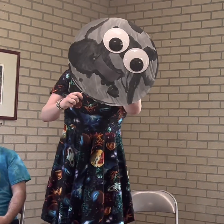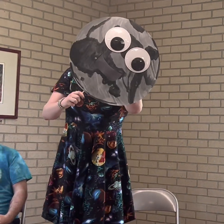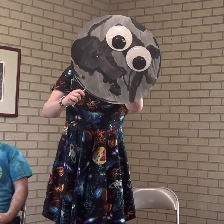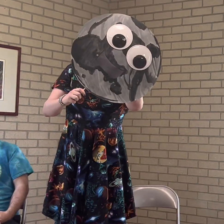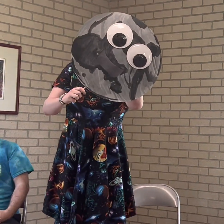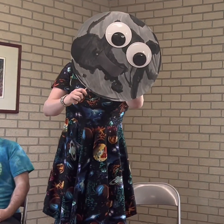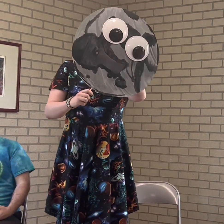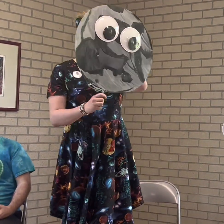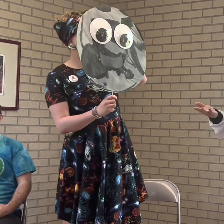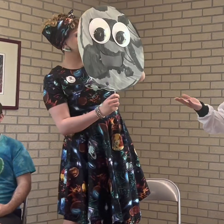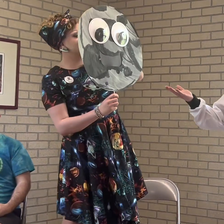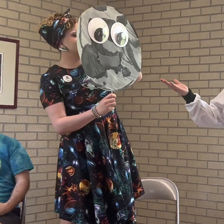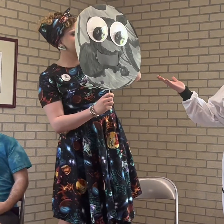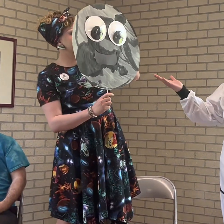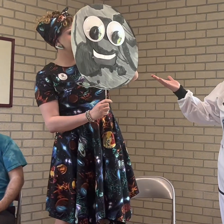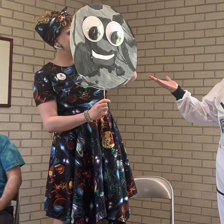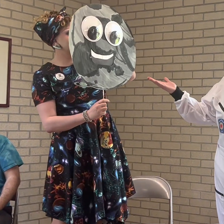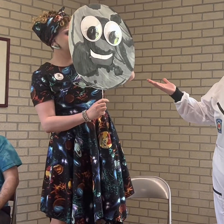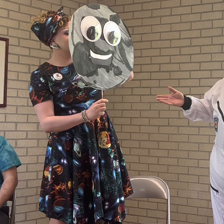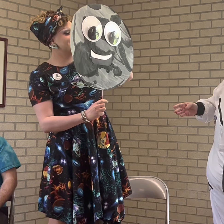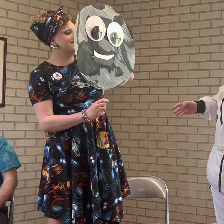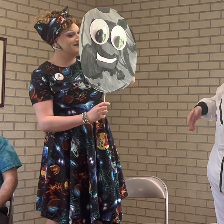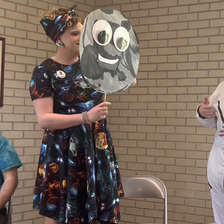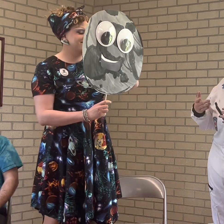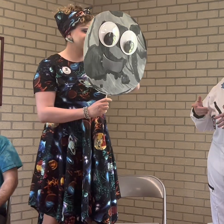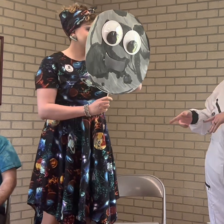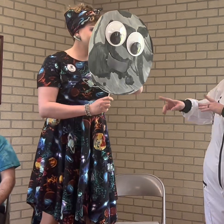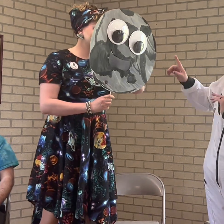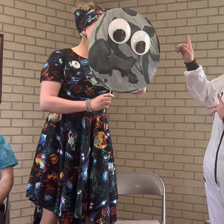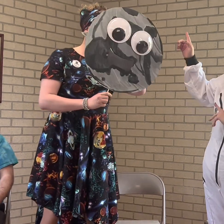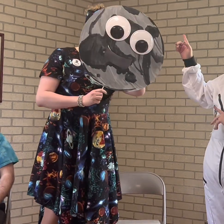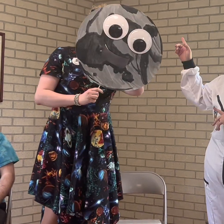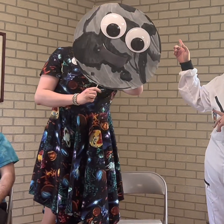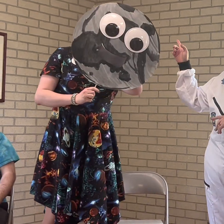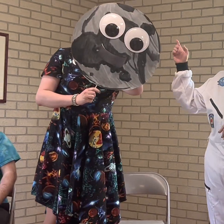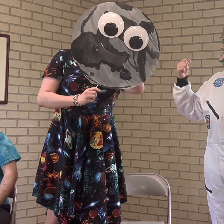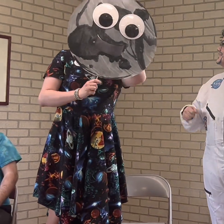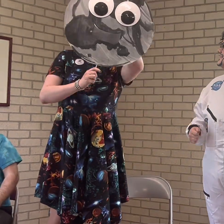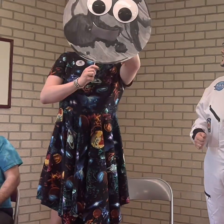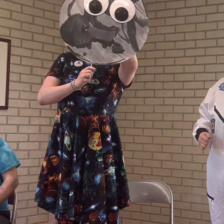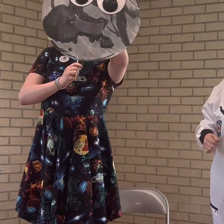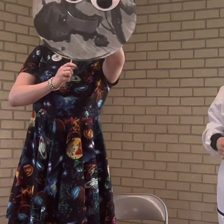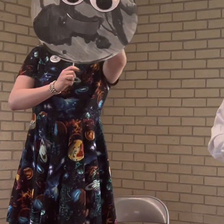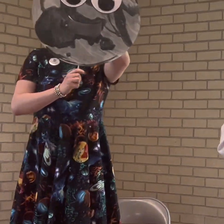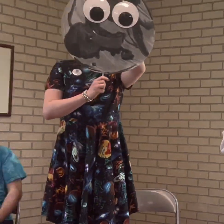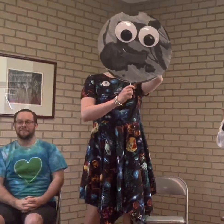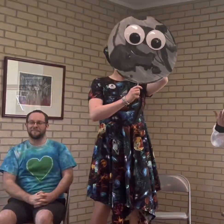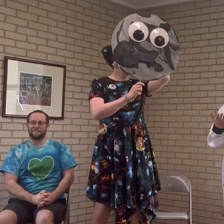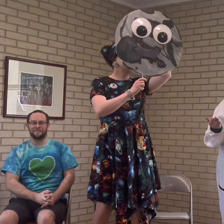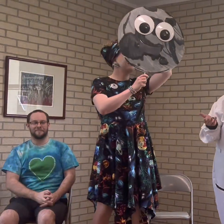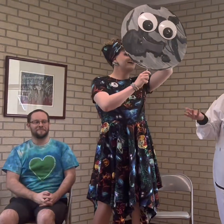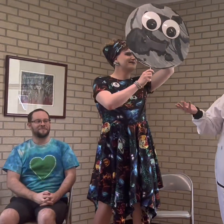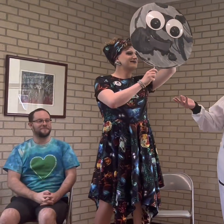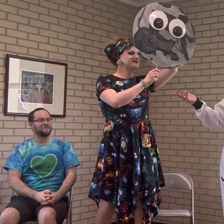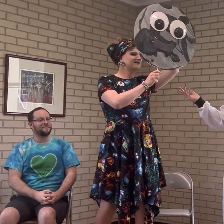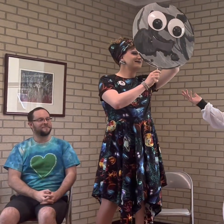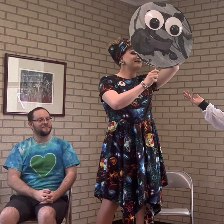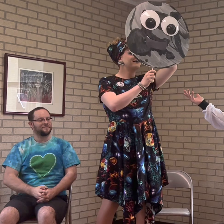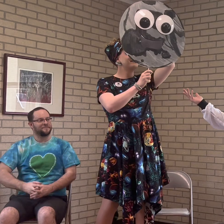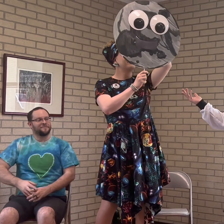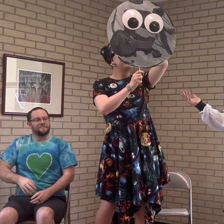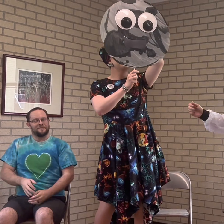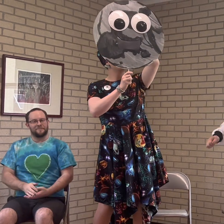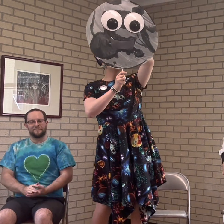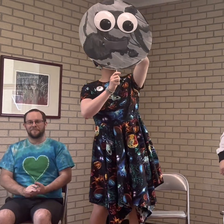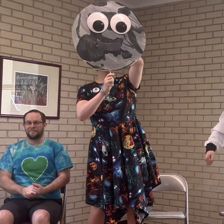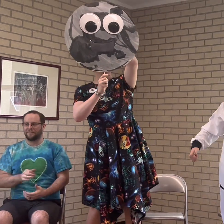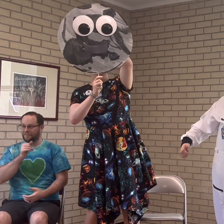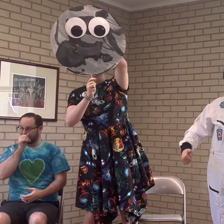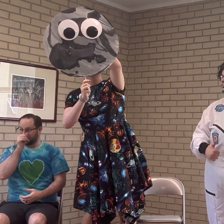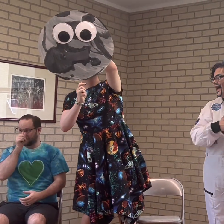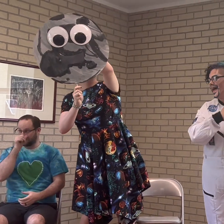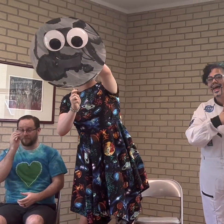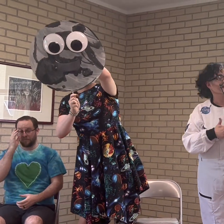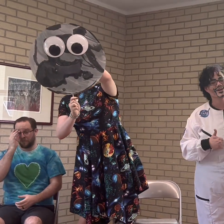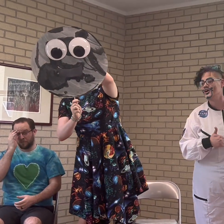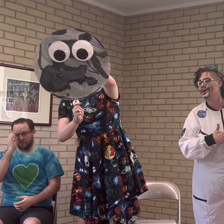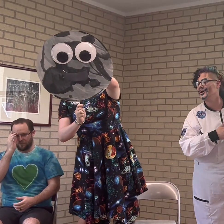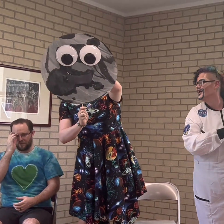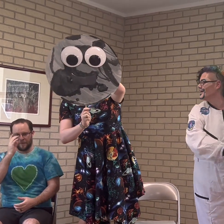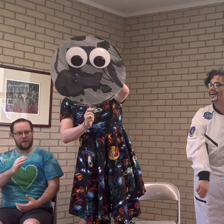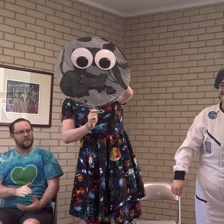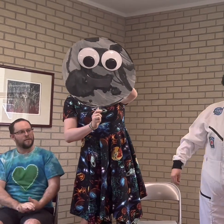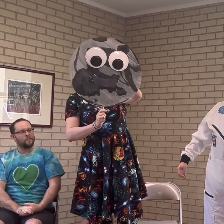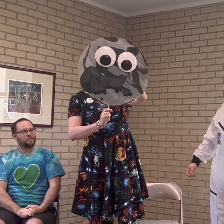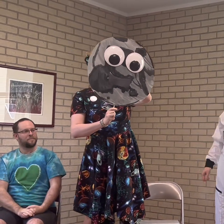Mr. Dixon {Lip-syncing}: Hey Moon! Up in the sky. You take the night time and make it better.